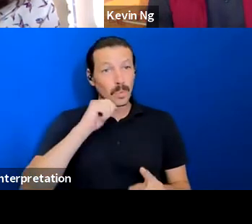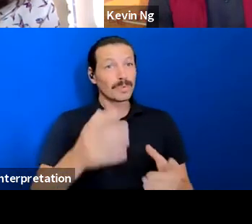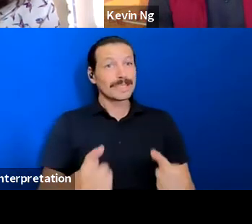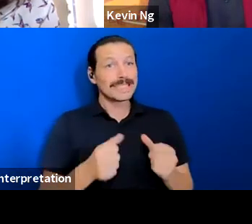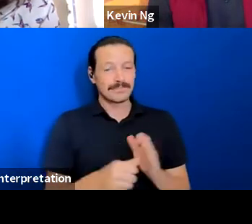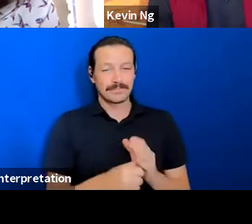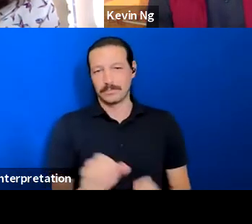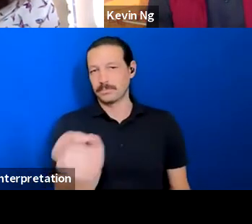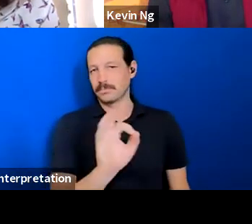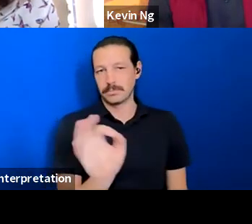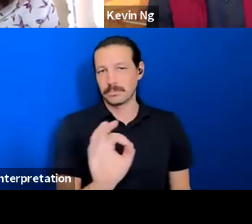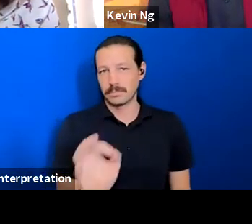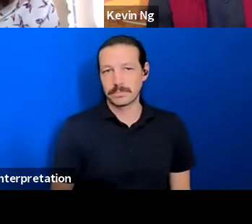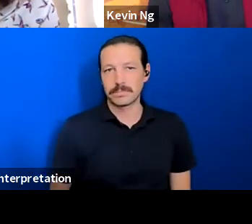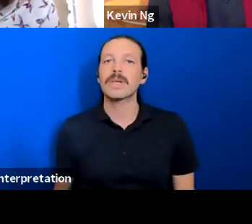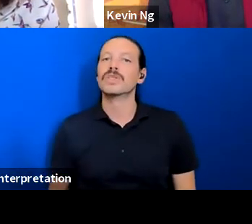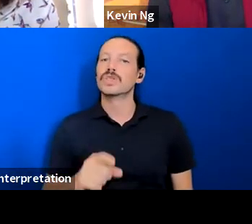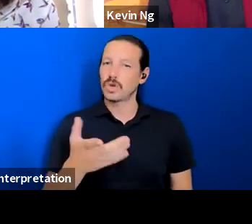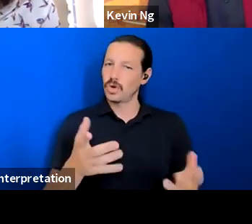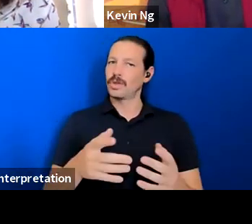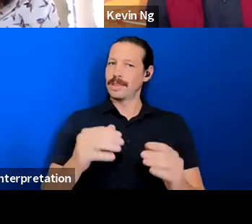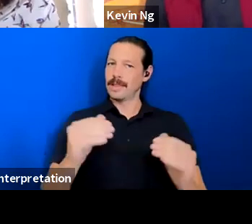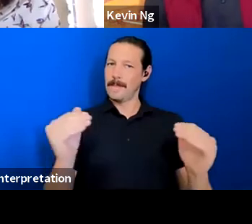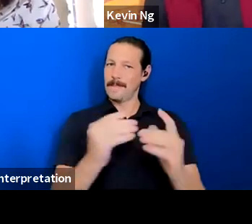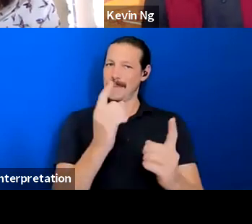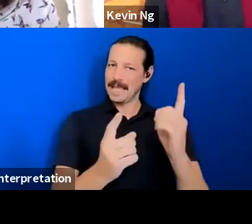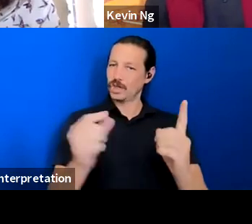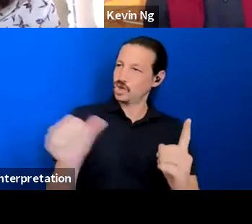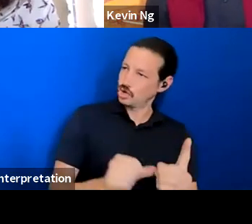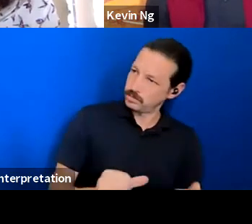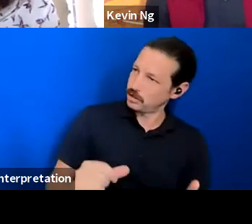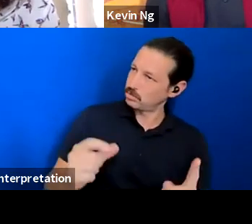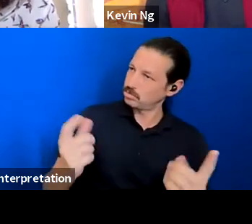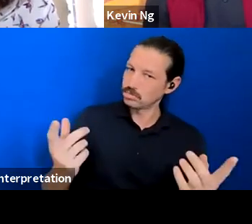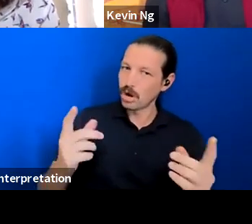Because funding, you know, some of the funding programmes will have a success rate of around 17%